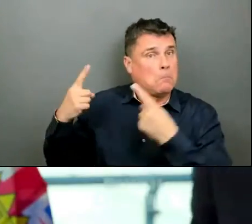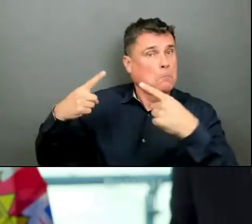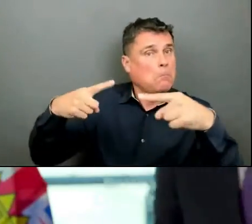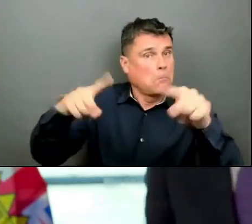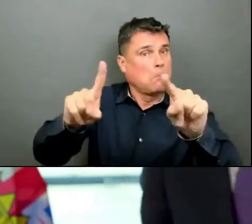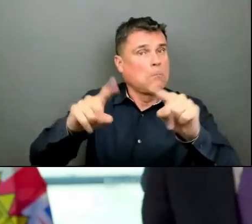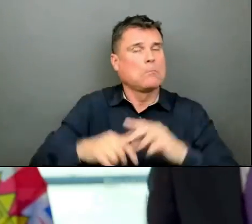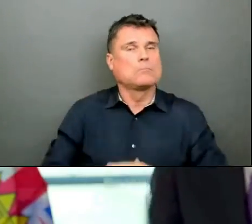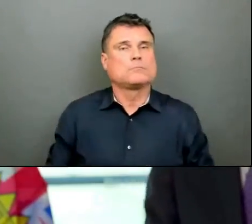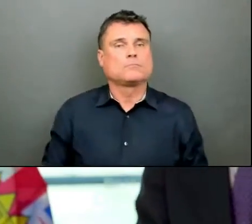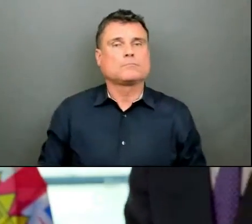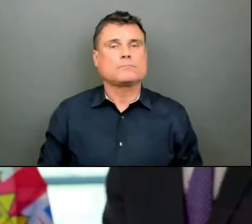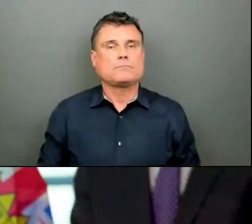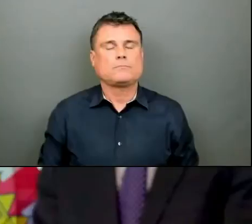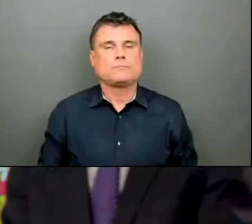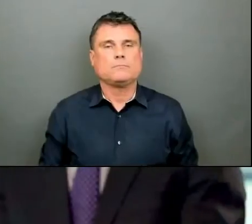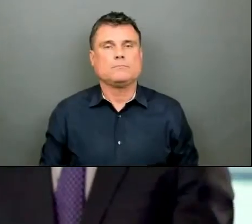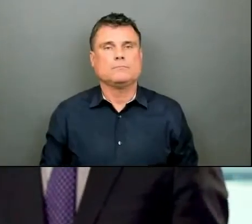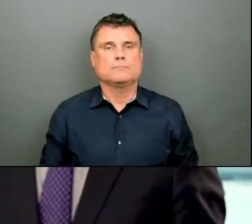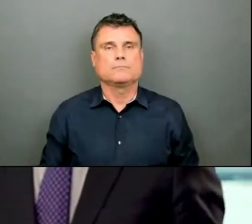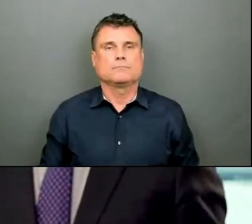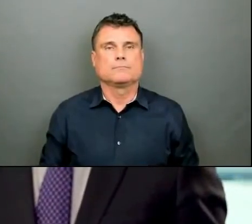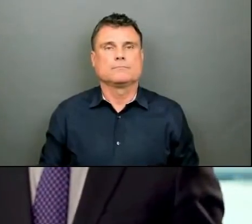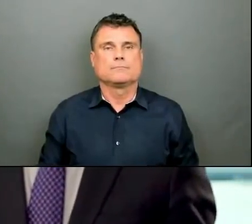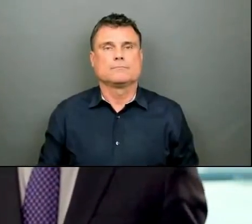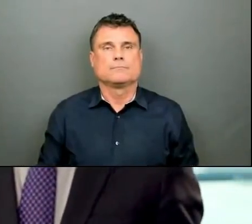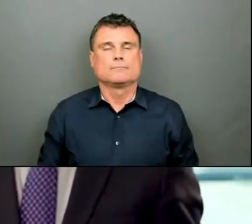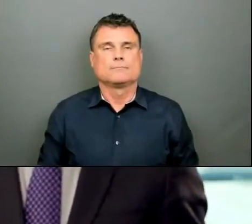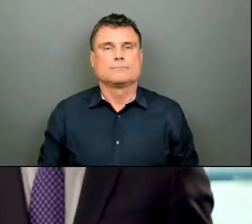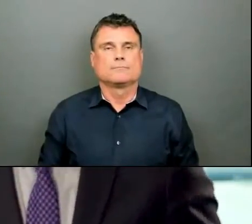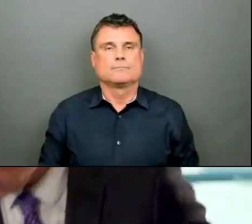FREN FRP CH now.